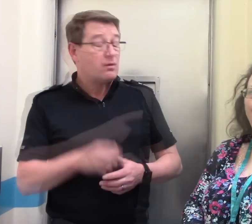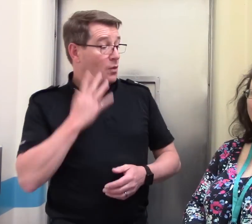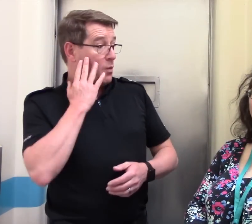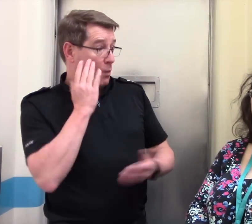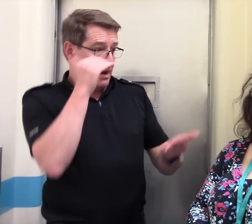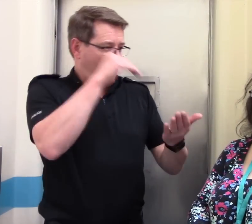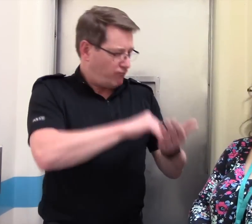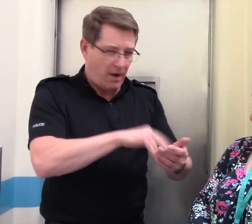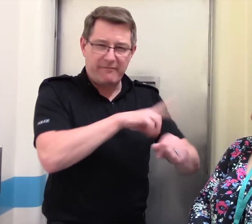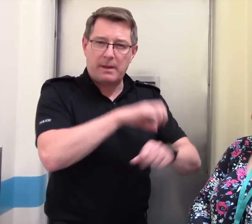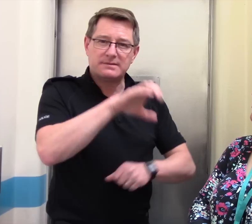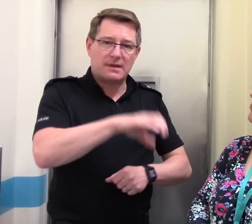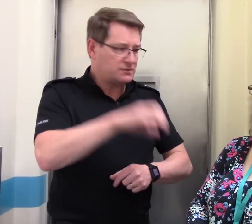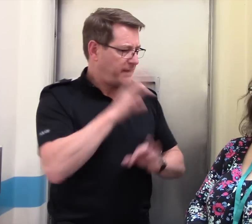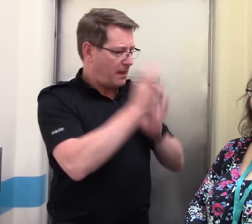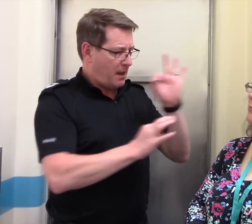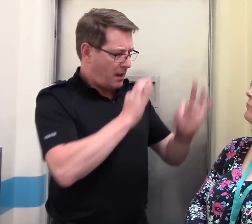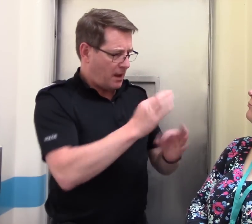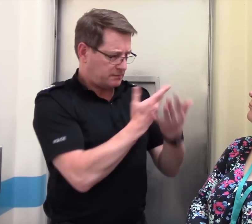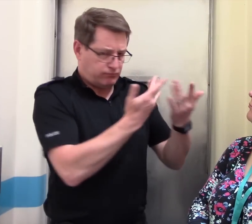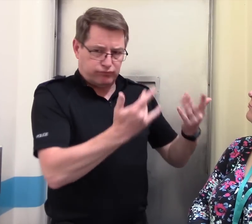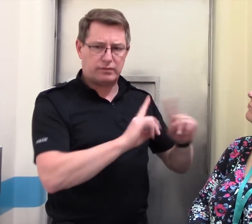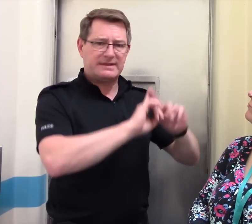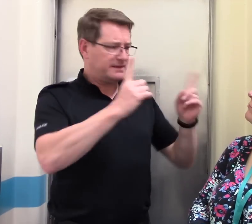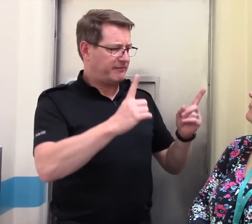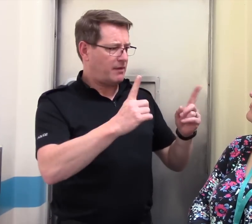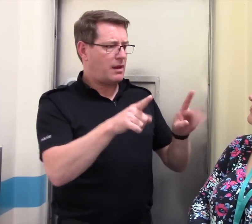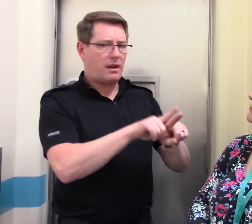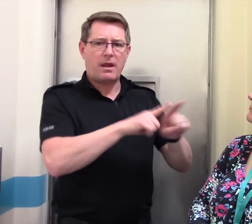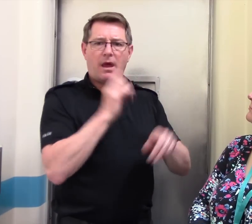Glen: So when you arrived at the police station they asked you lots of questions